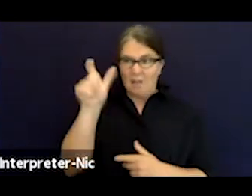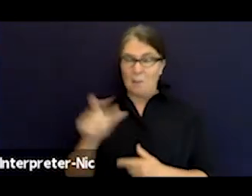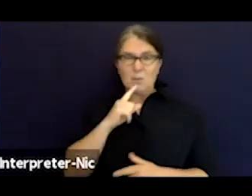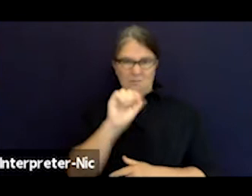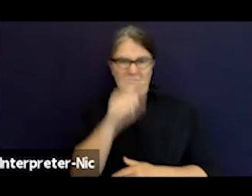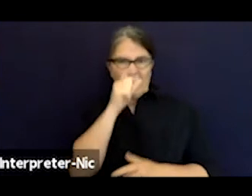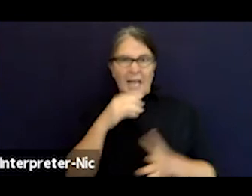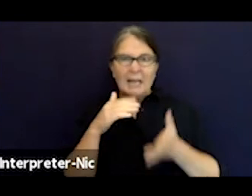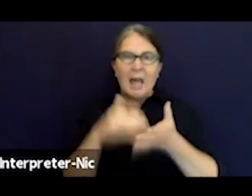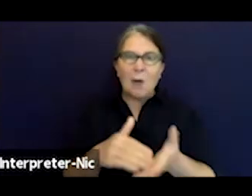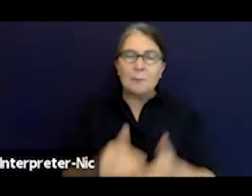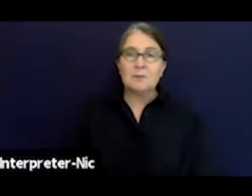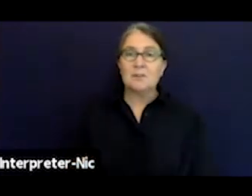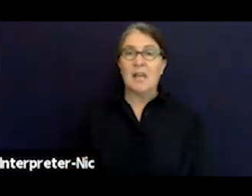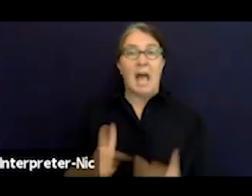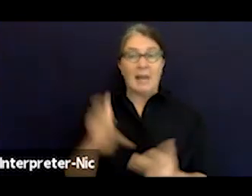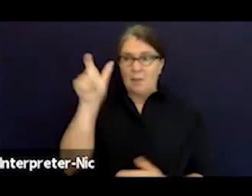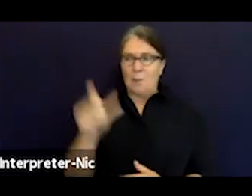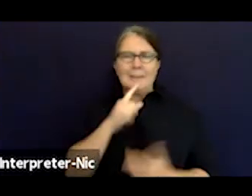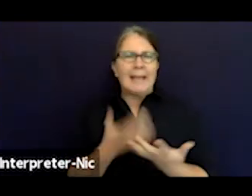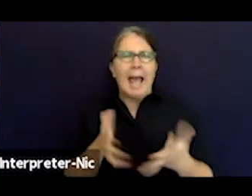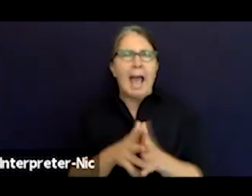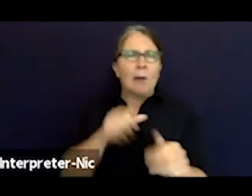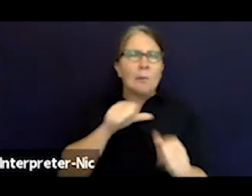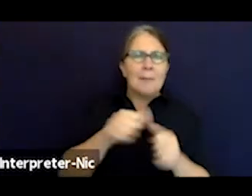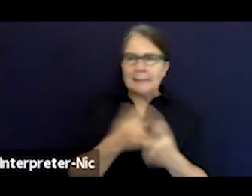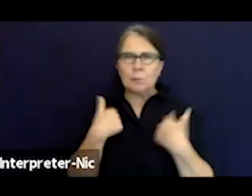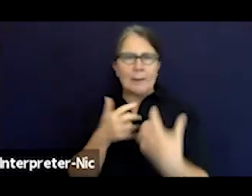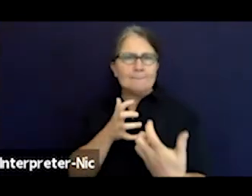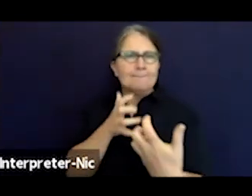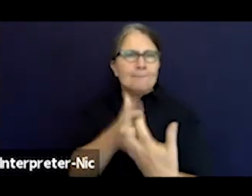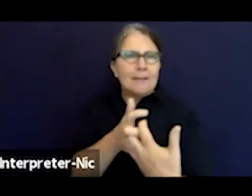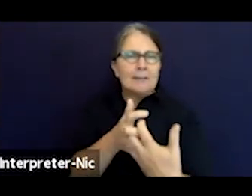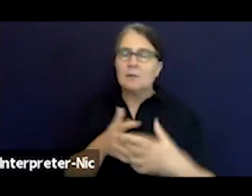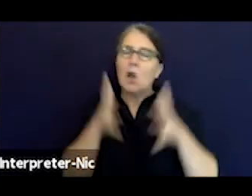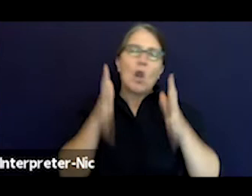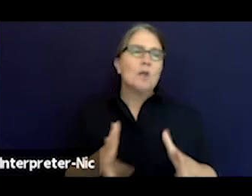best way we can accommodate this for you?” Lots of other responses have come in along those lines.